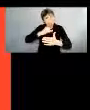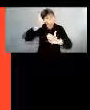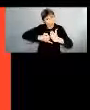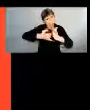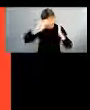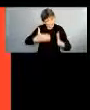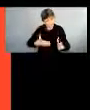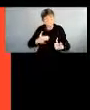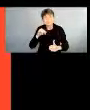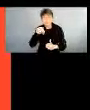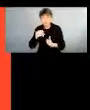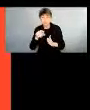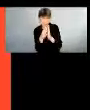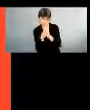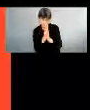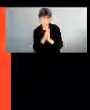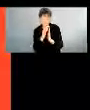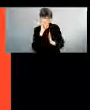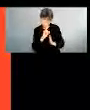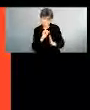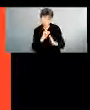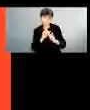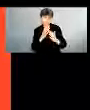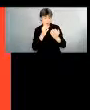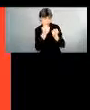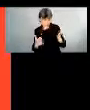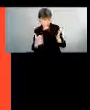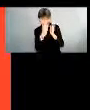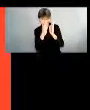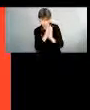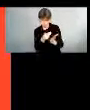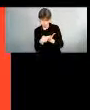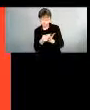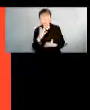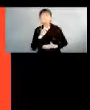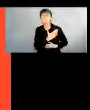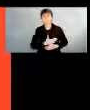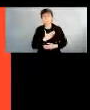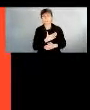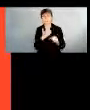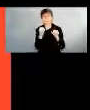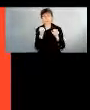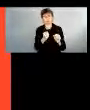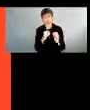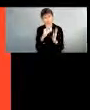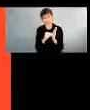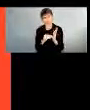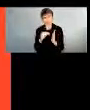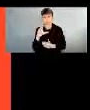of equipment, you’ll want to demonstrate a strong and clear case for that purchase.